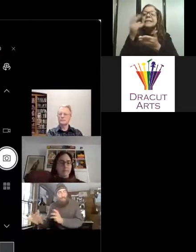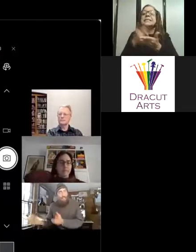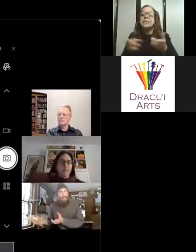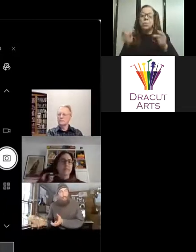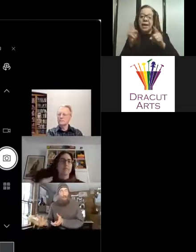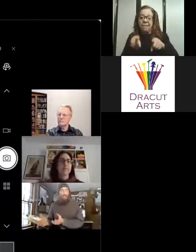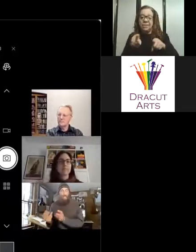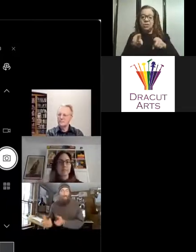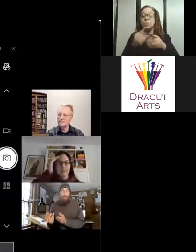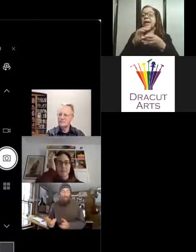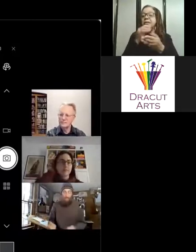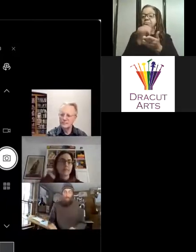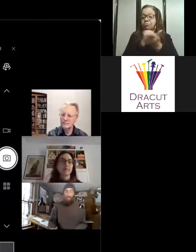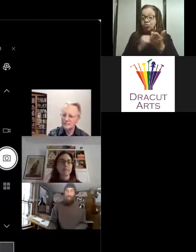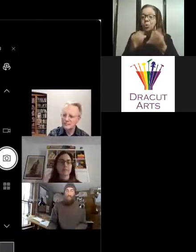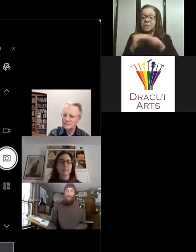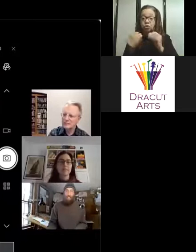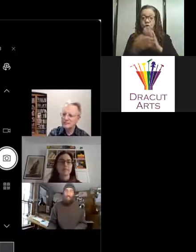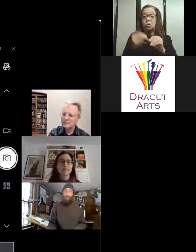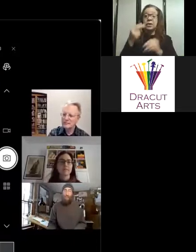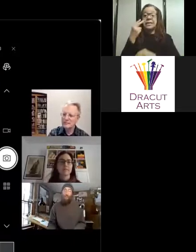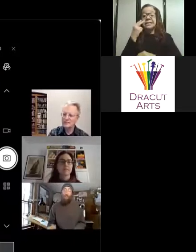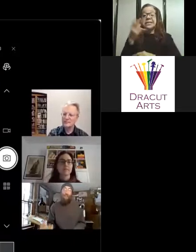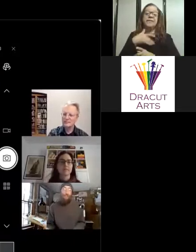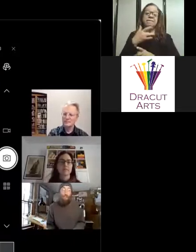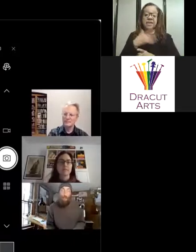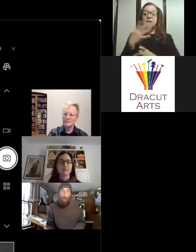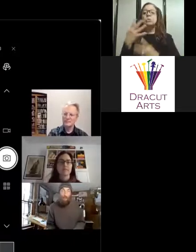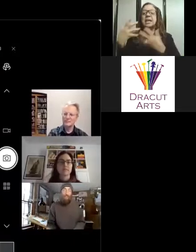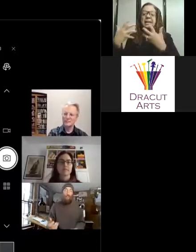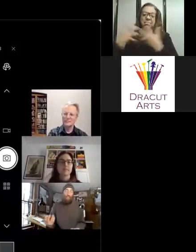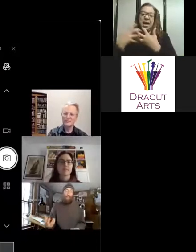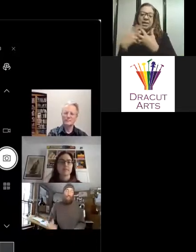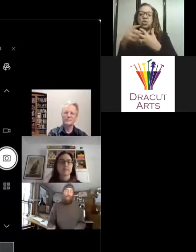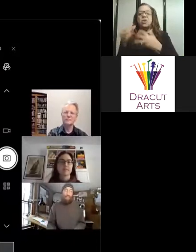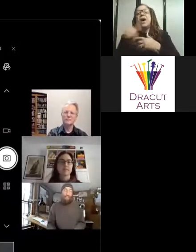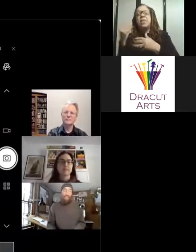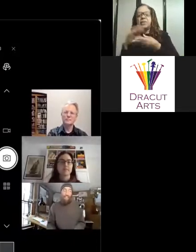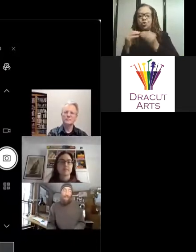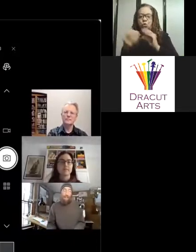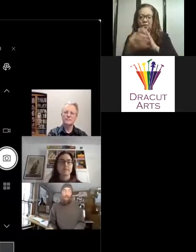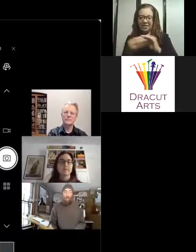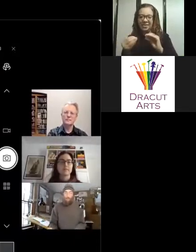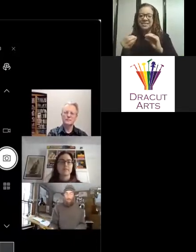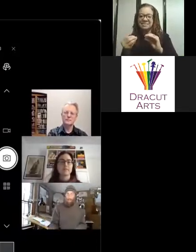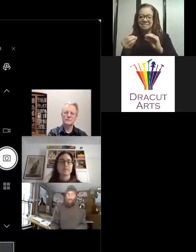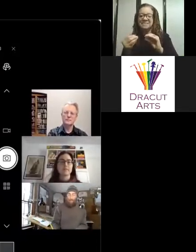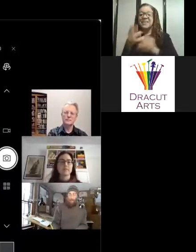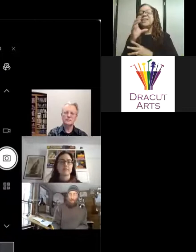and see if it works, see if it feels like it agrees with other stories, right, like it uh, like it somehow accords with the history that